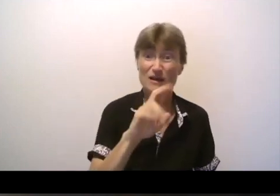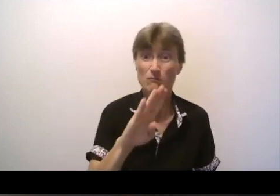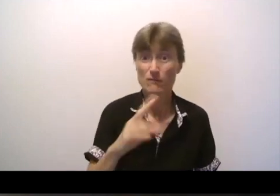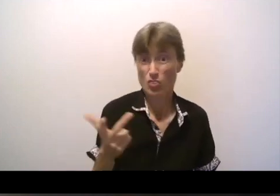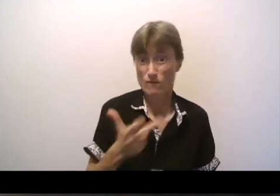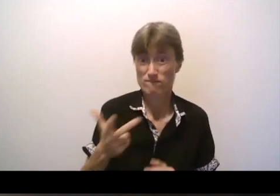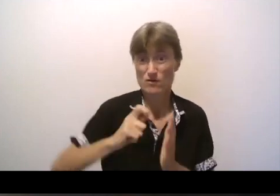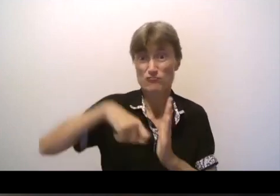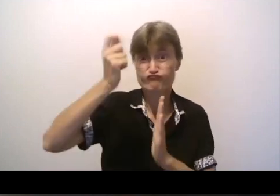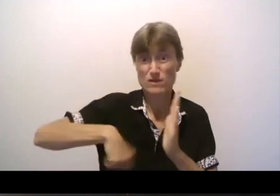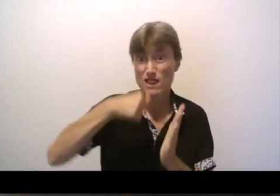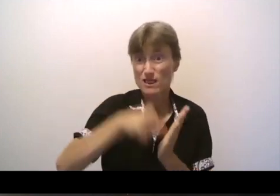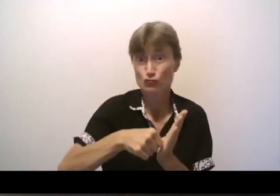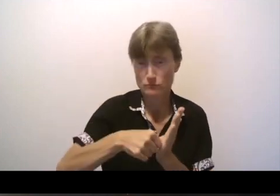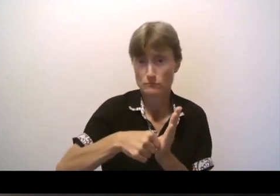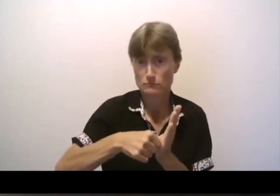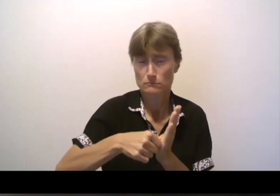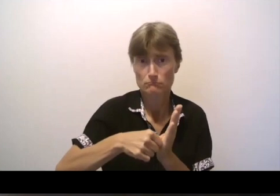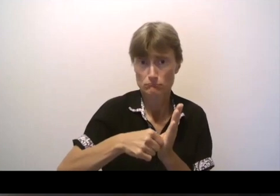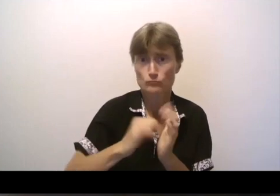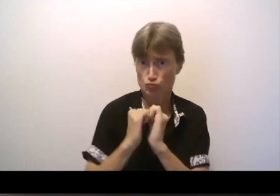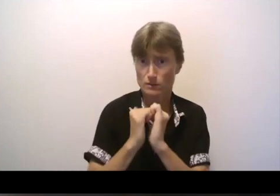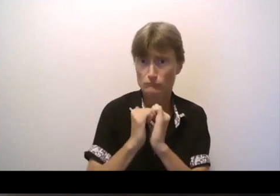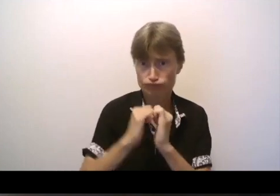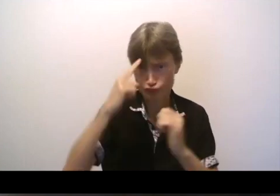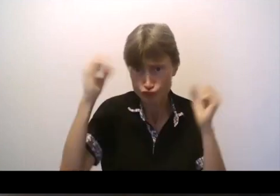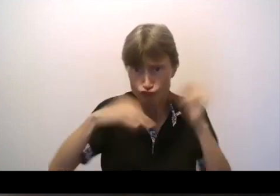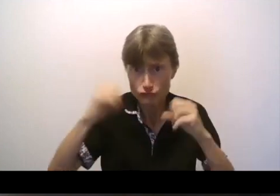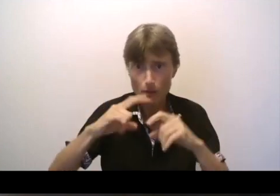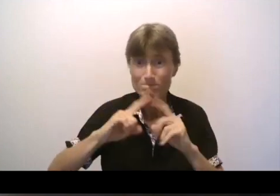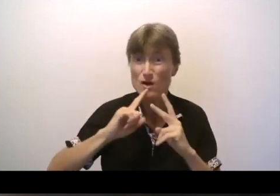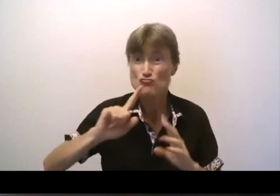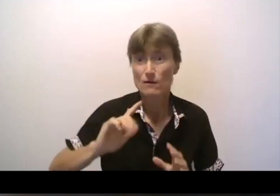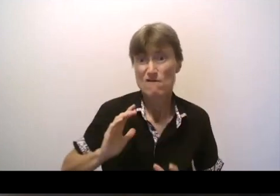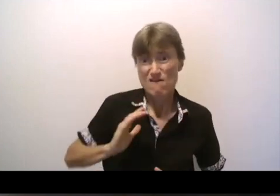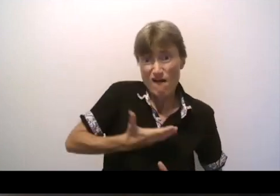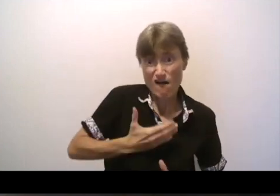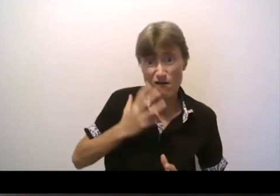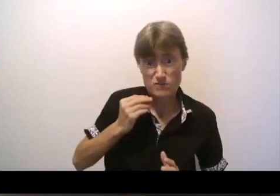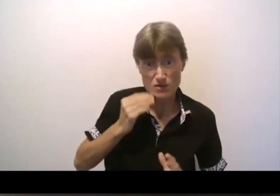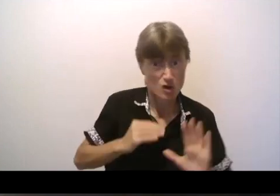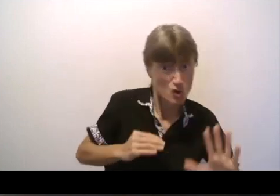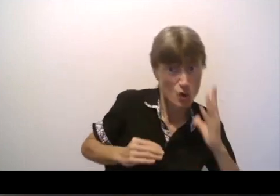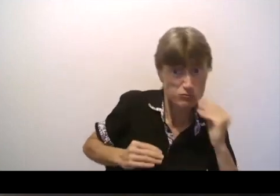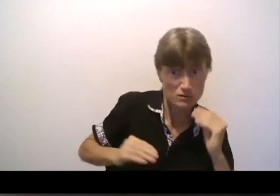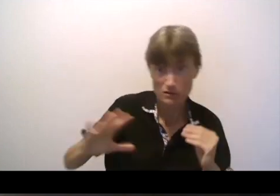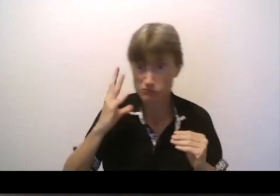was initiated through um just so many things intersecting at the same time and you know you get asked to get involved in